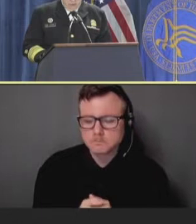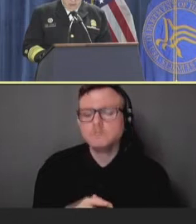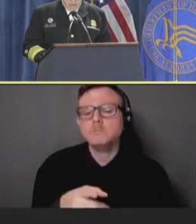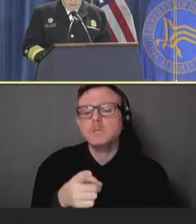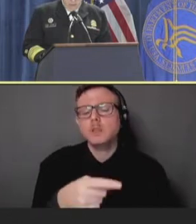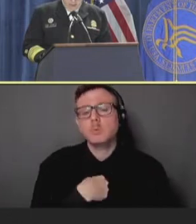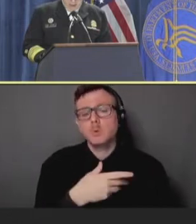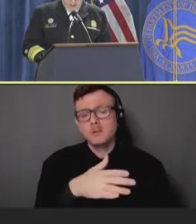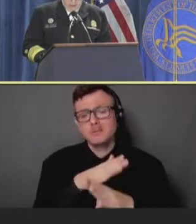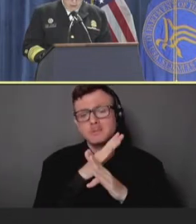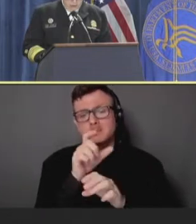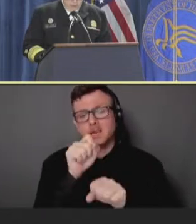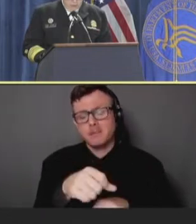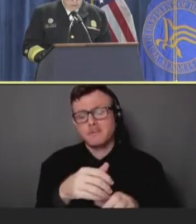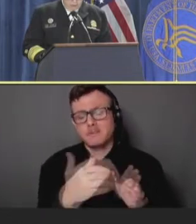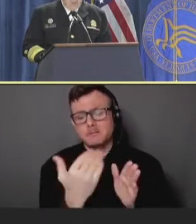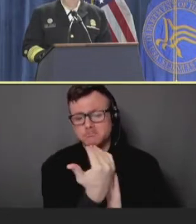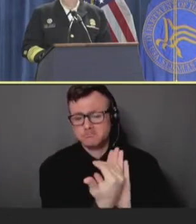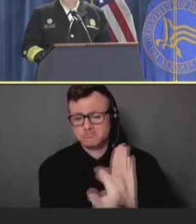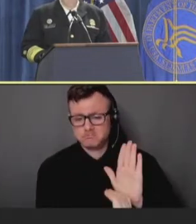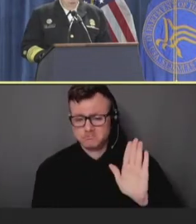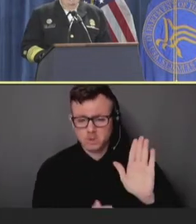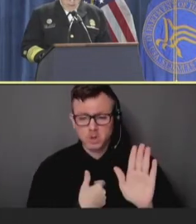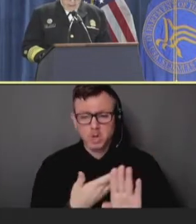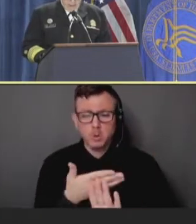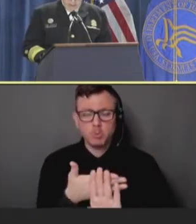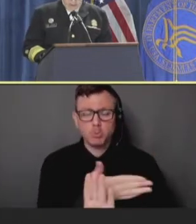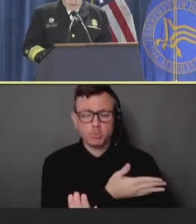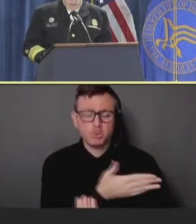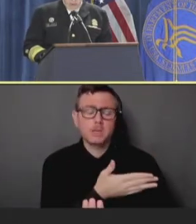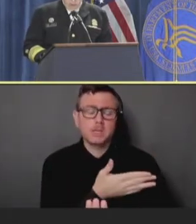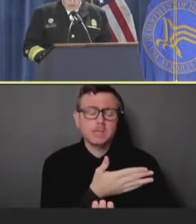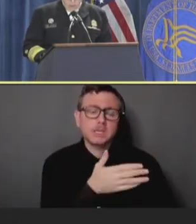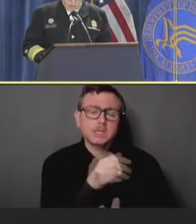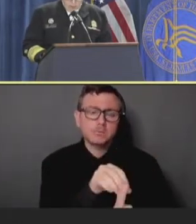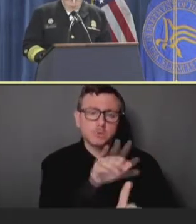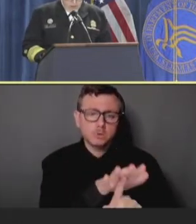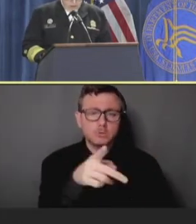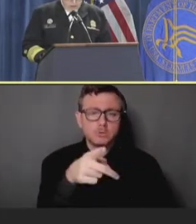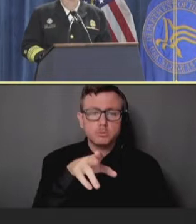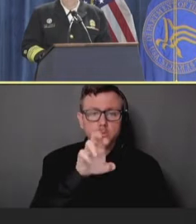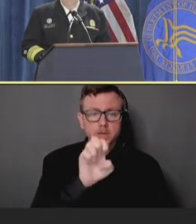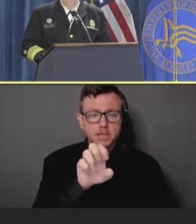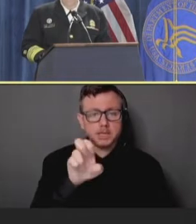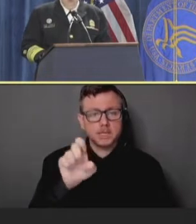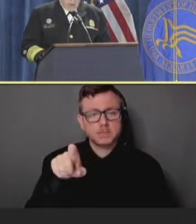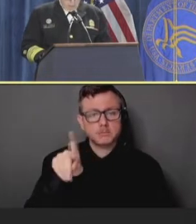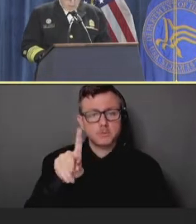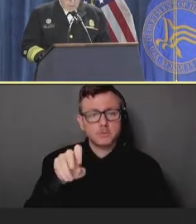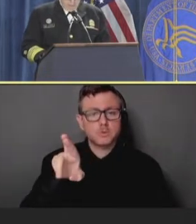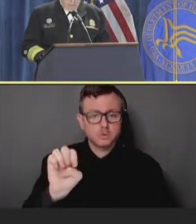have provided guidance on the use of pre-exposure prophylaxis for those who are moderately to severely immunocompromised.